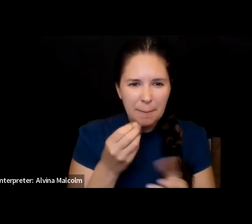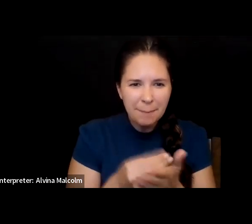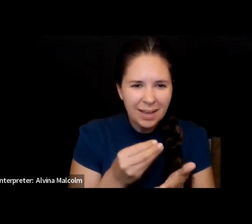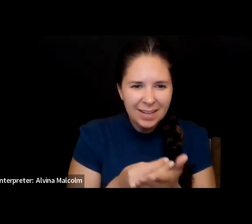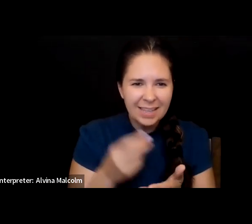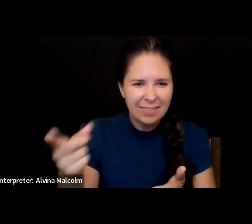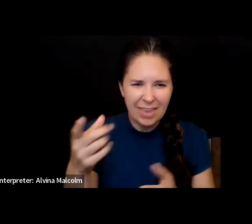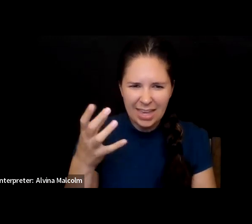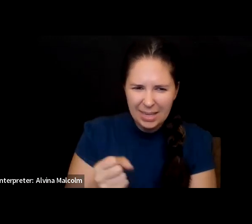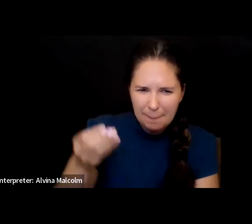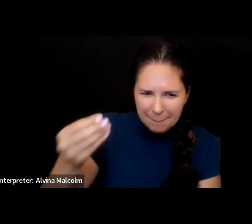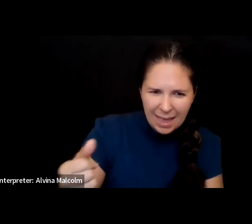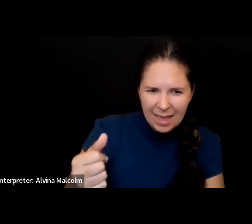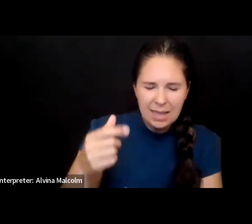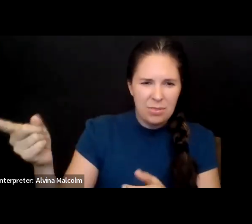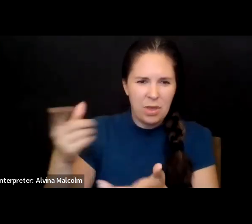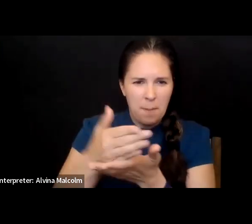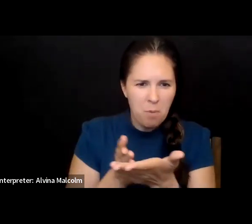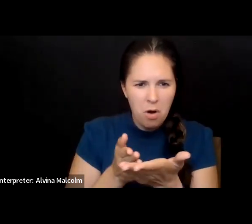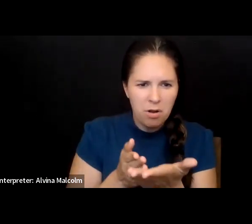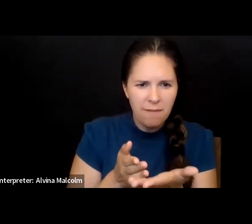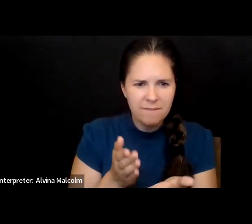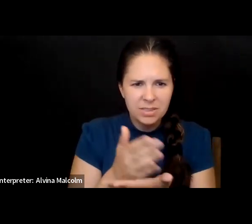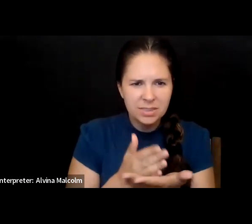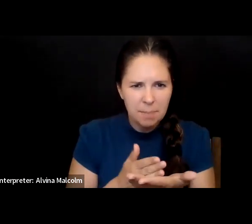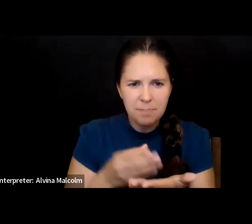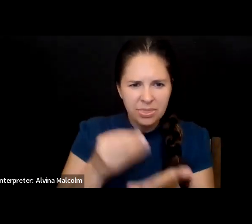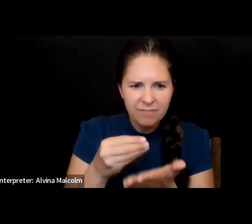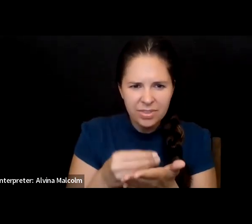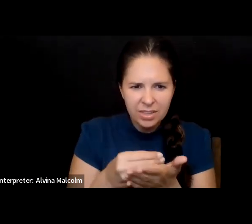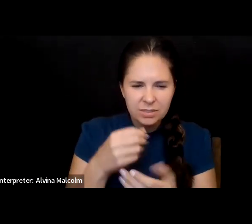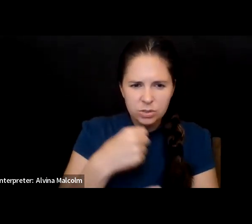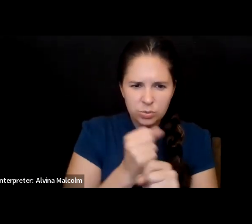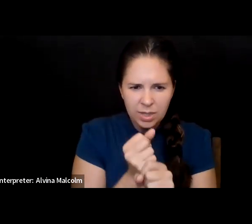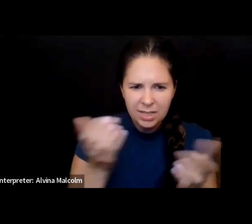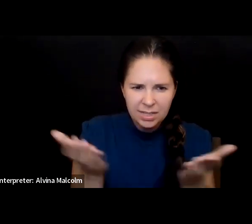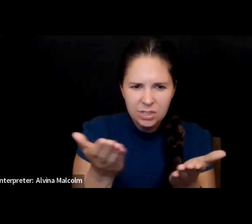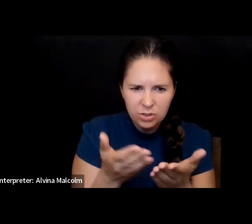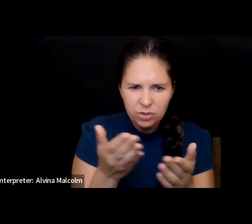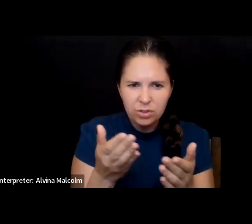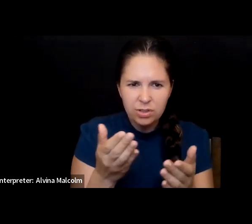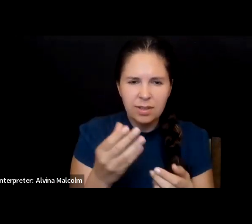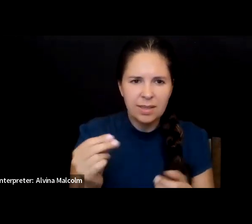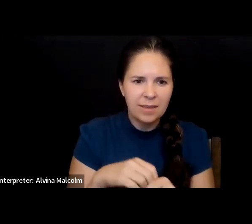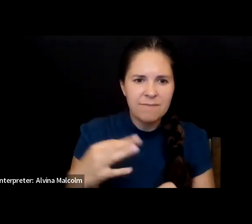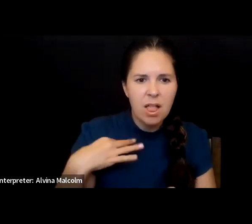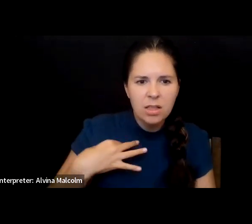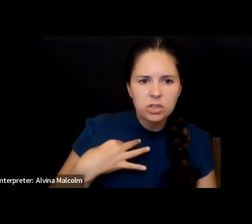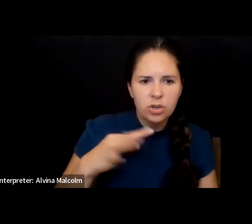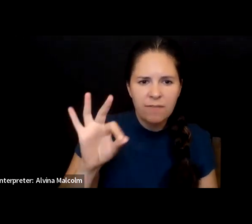telling you for the first time in our history, we're able to -- Salvation